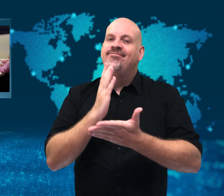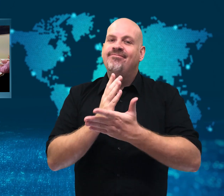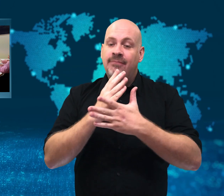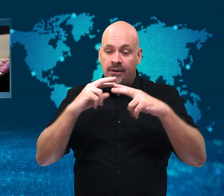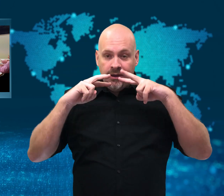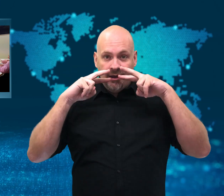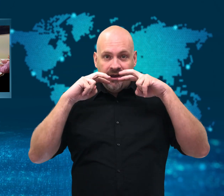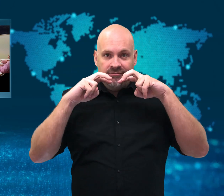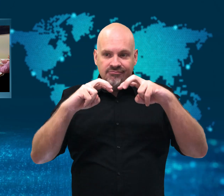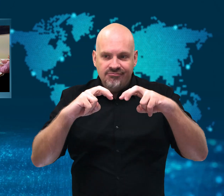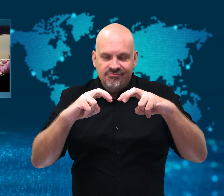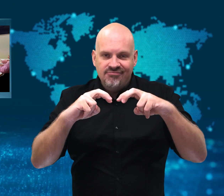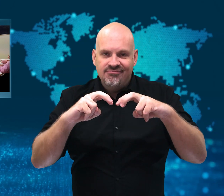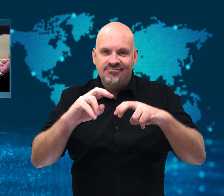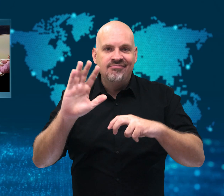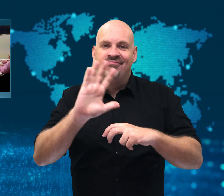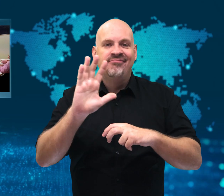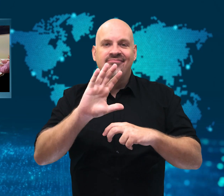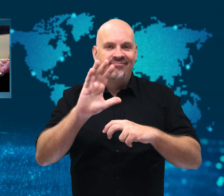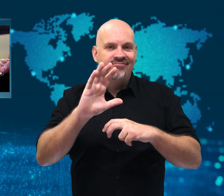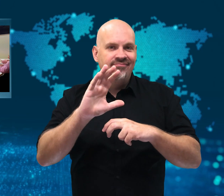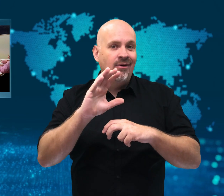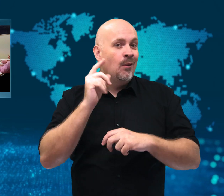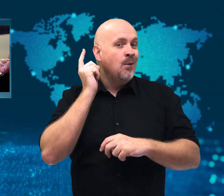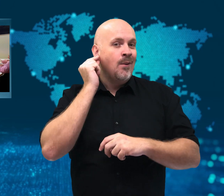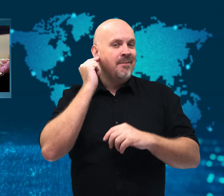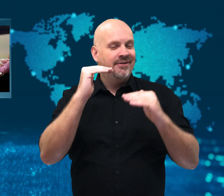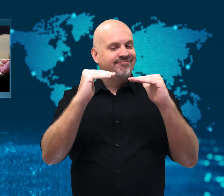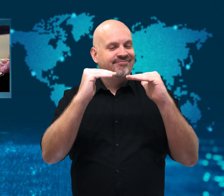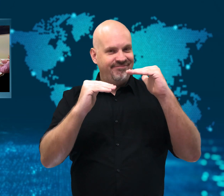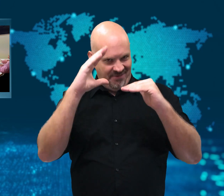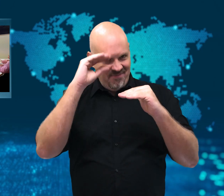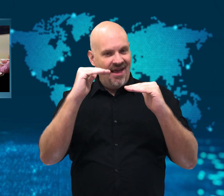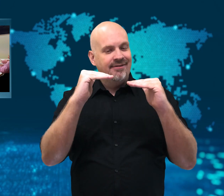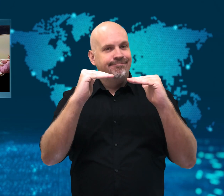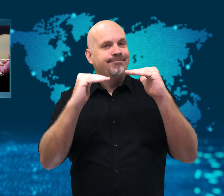but a recount shows that males still hold